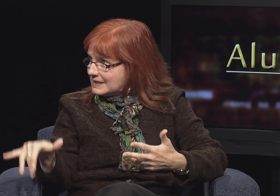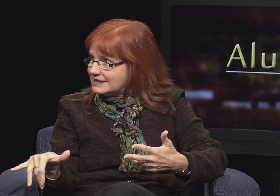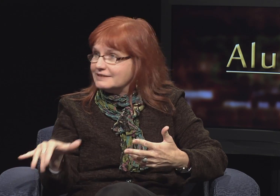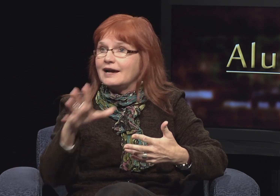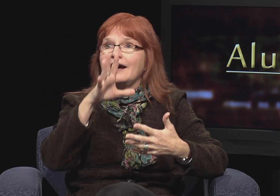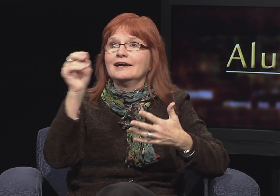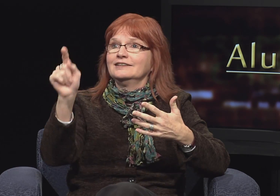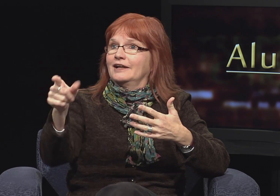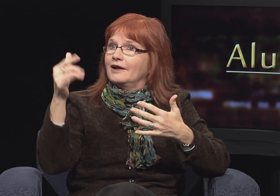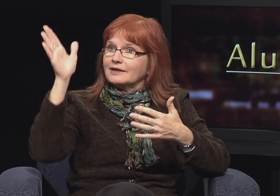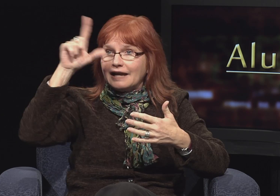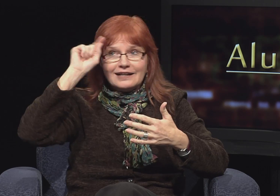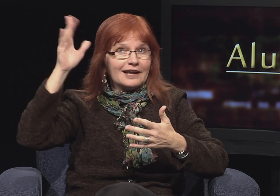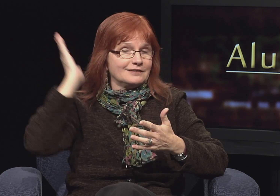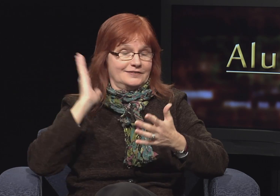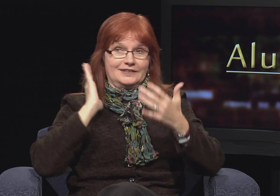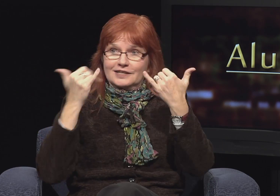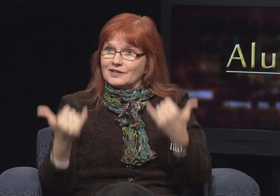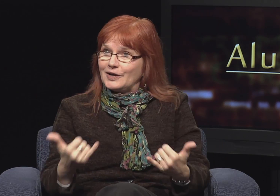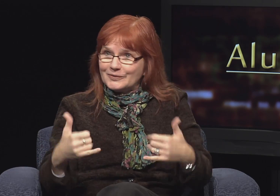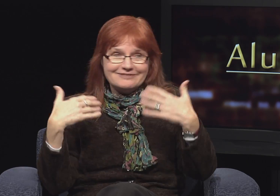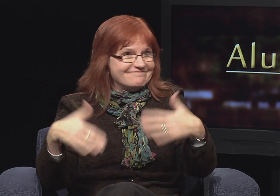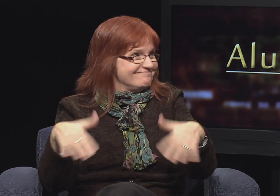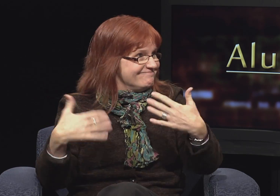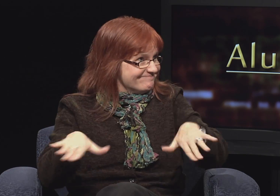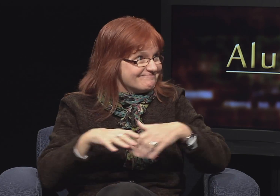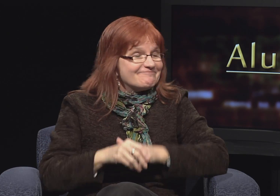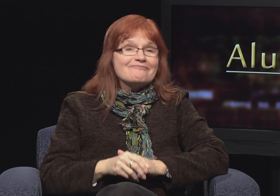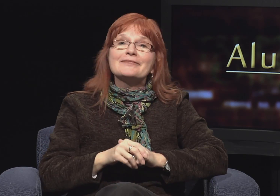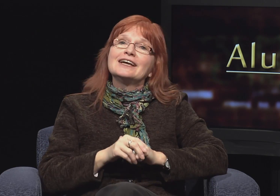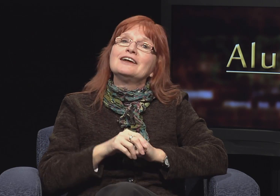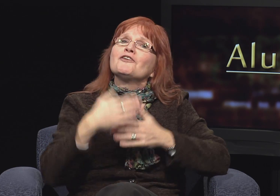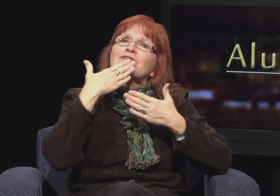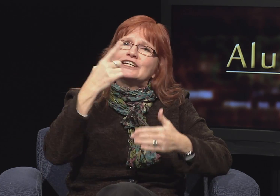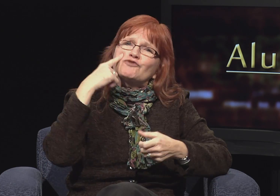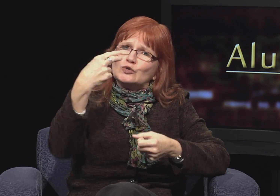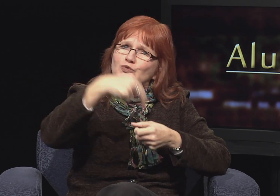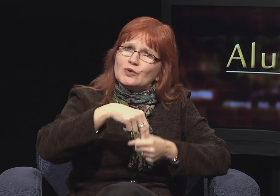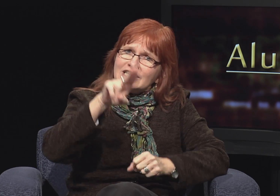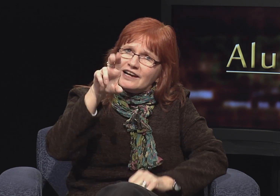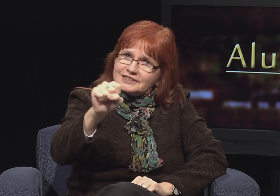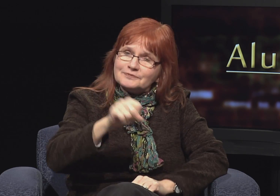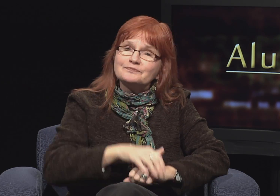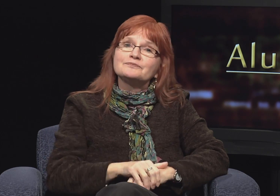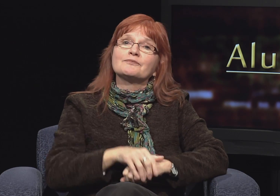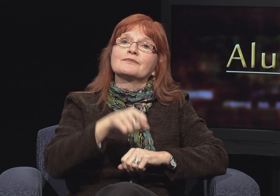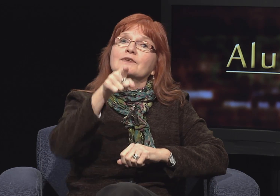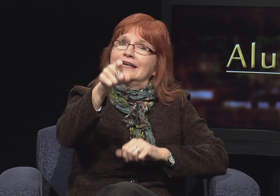and Gallaudet, Then and Now. Thank you for joining us.